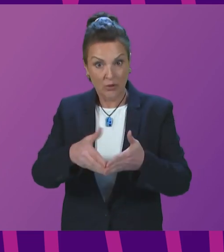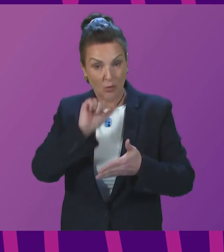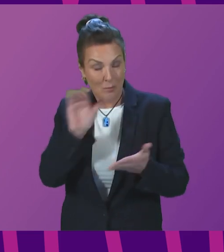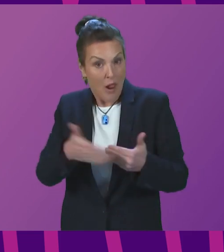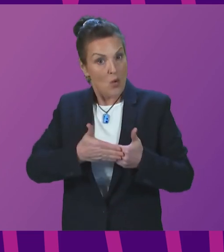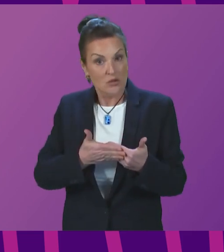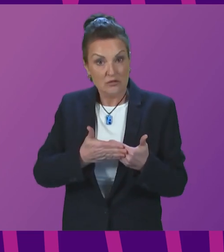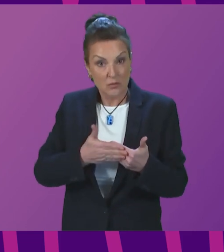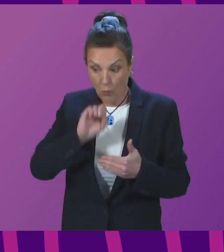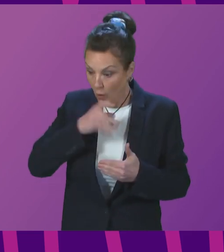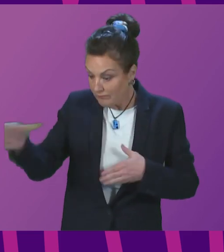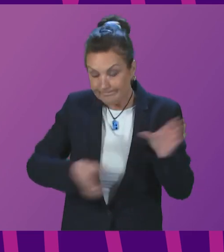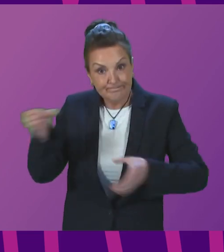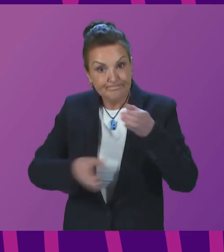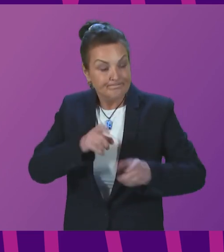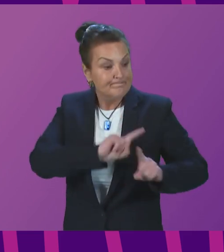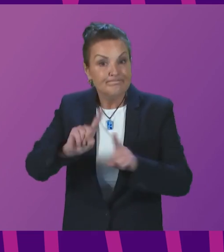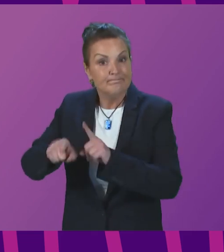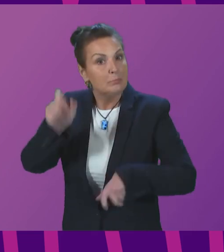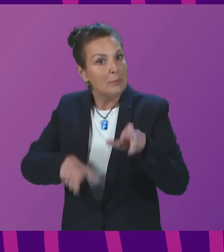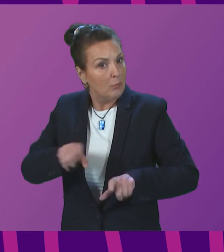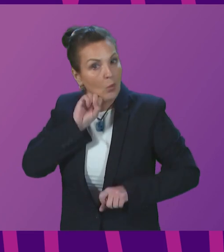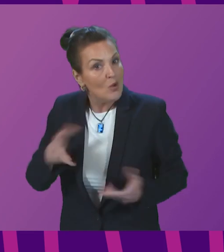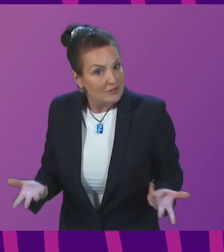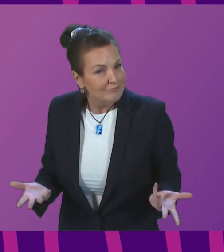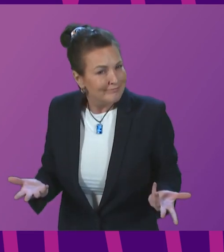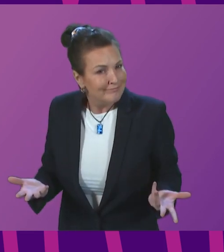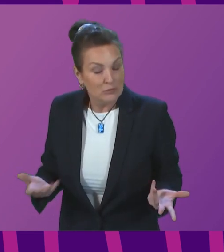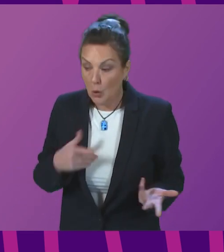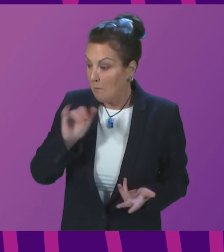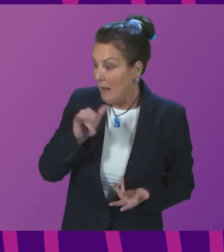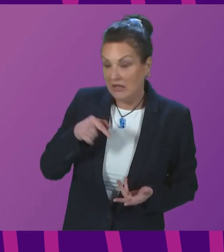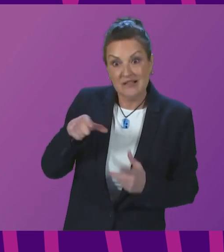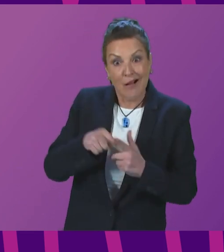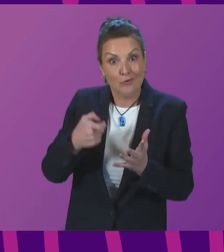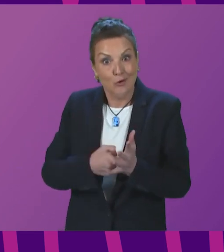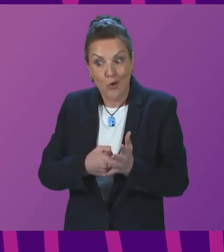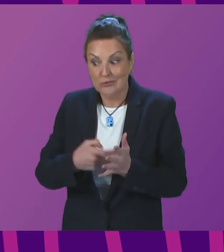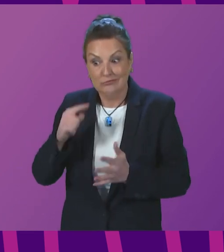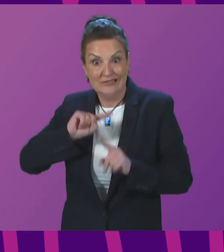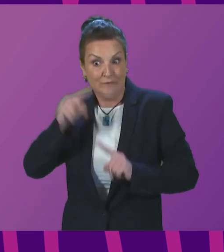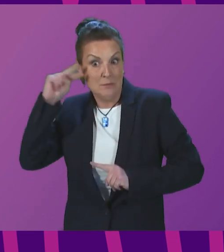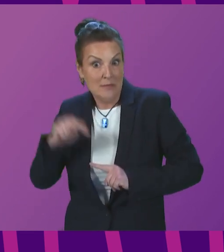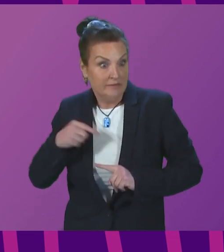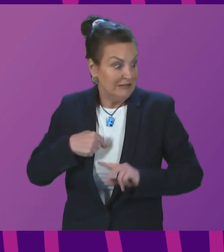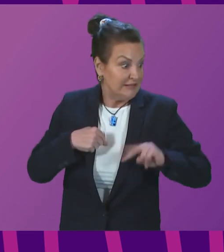significant numbers of people, as it is today. Douglas Ross and I may well take different views on this, but I think that it was right